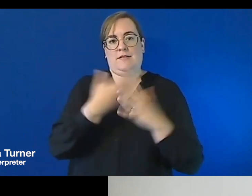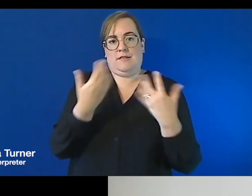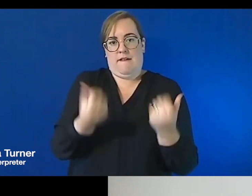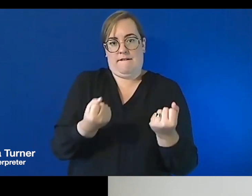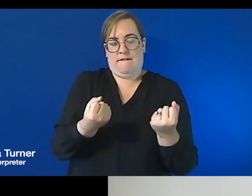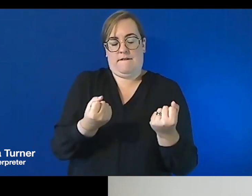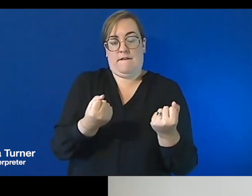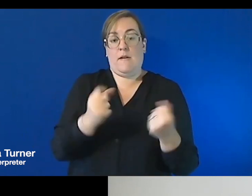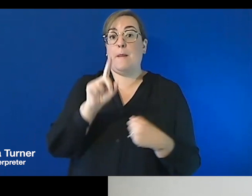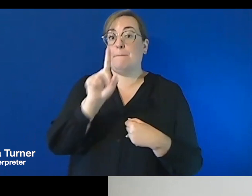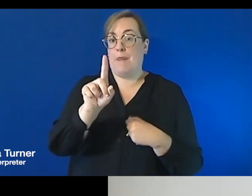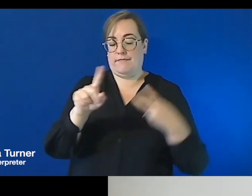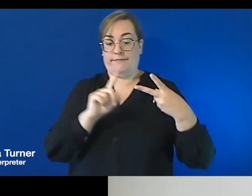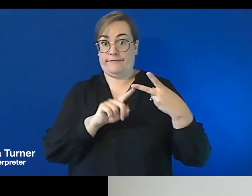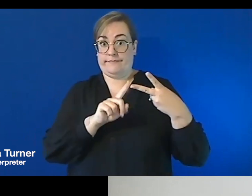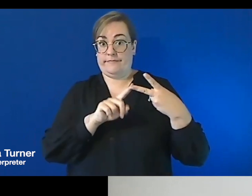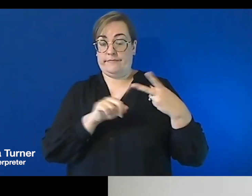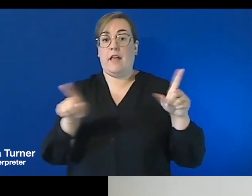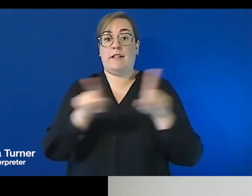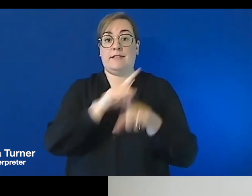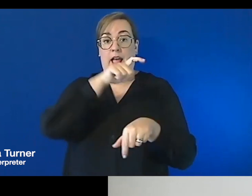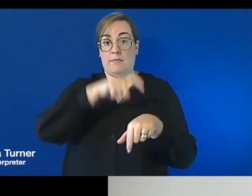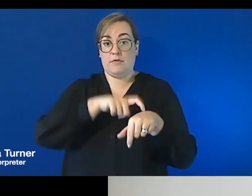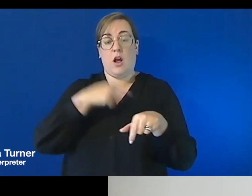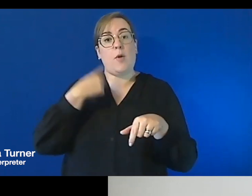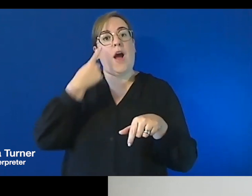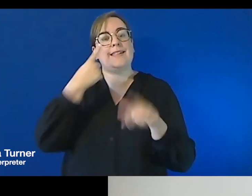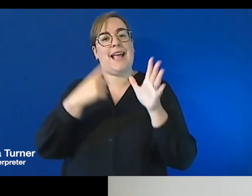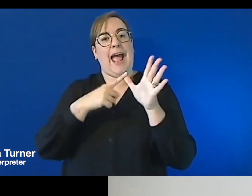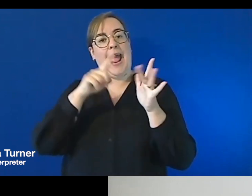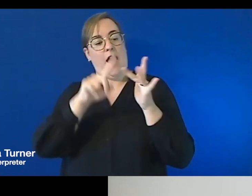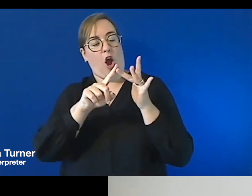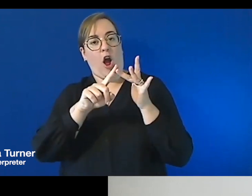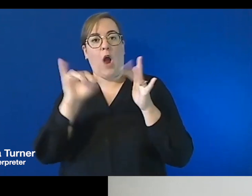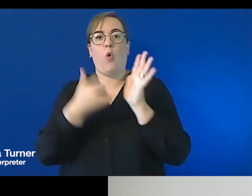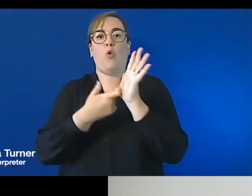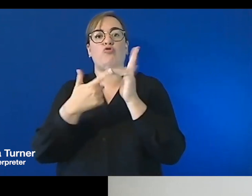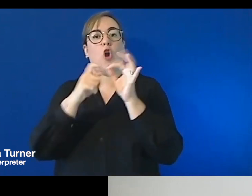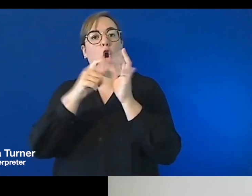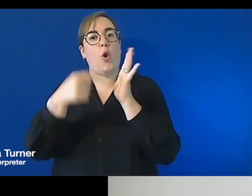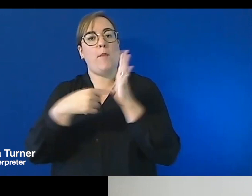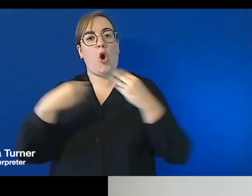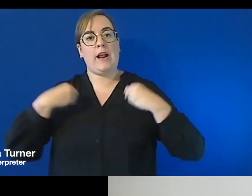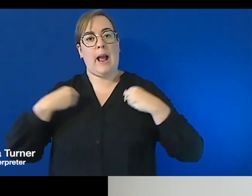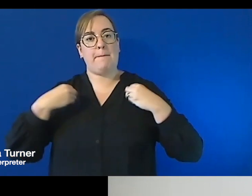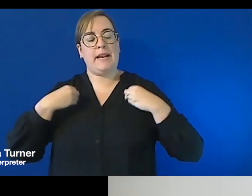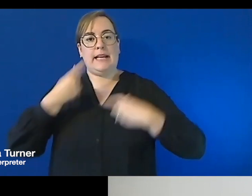an evolution of, for instance, AI and robotics companies into learning companies, over my series